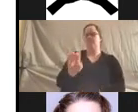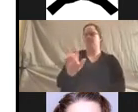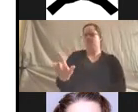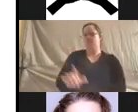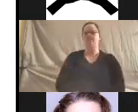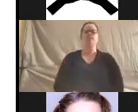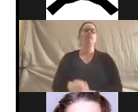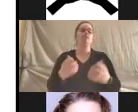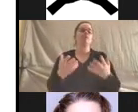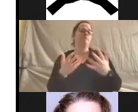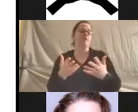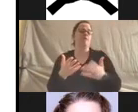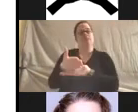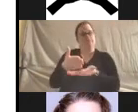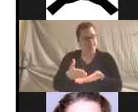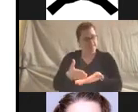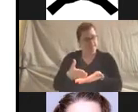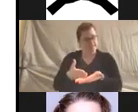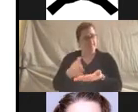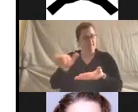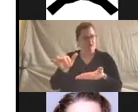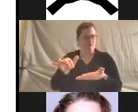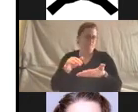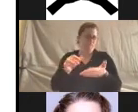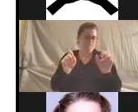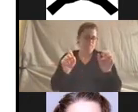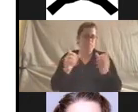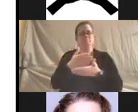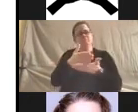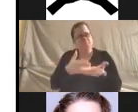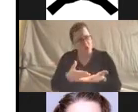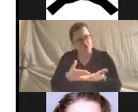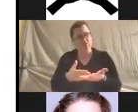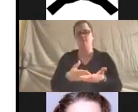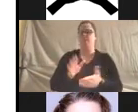So, there may be pieces of it and there may be pieces of your bill